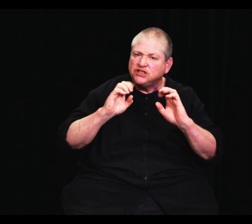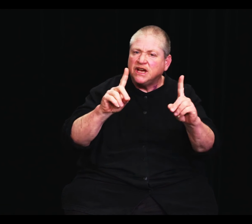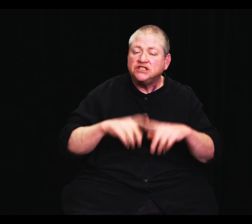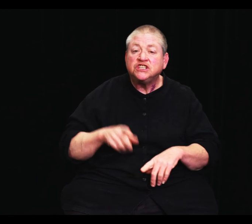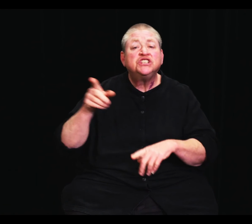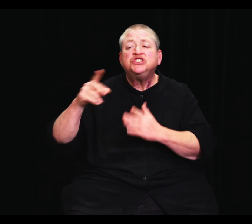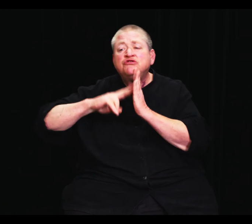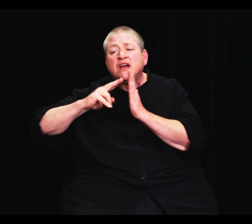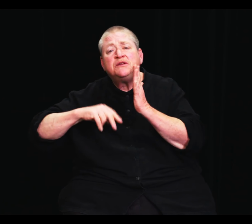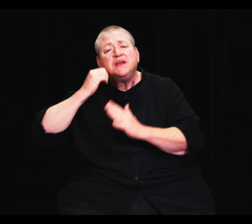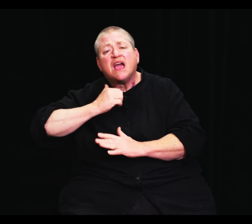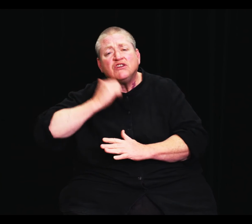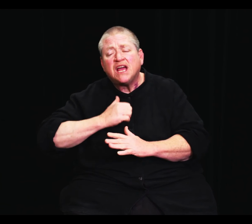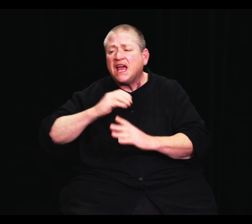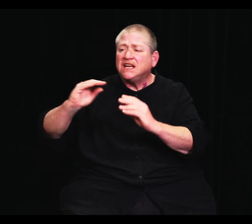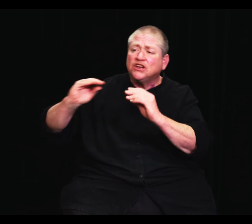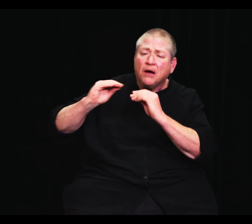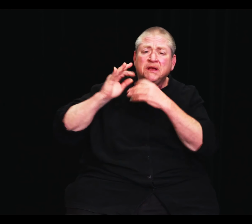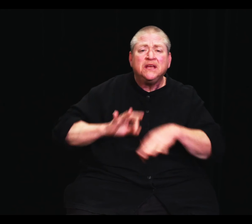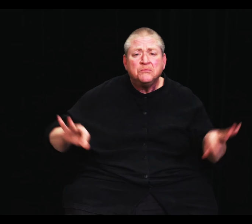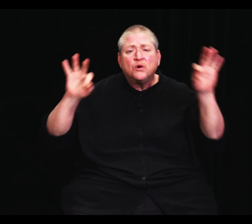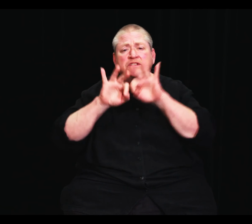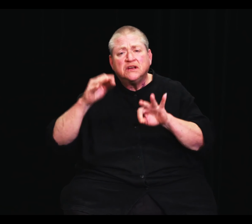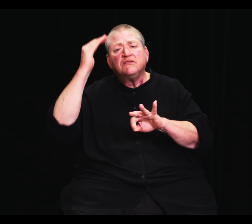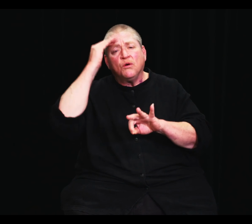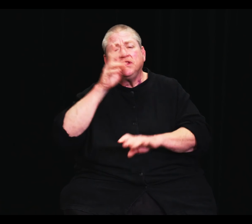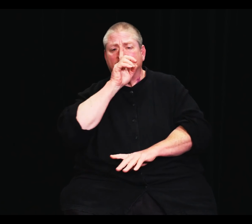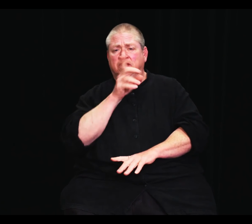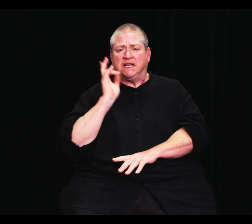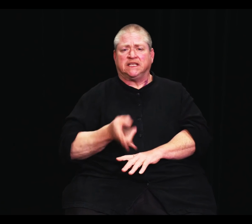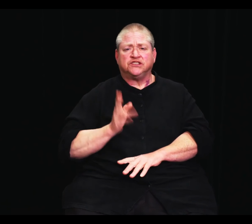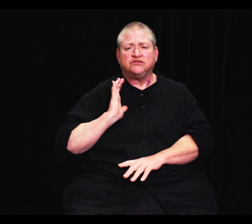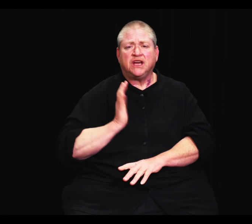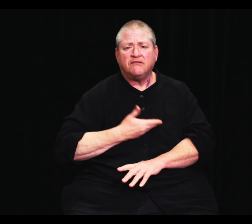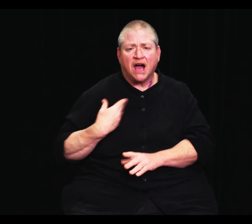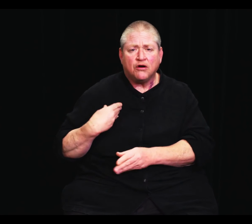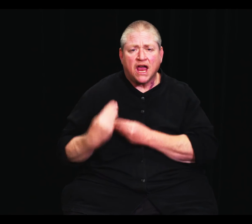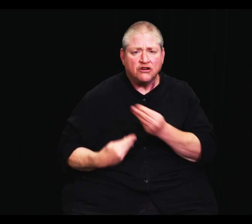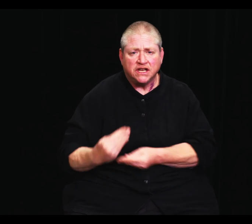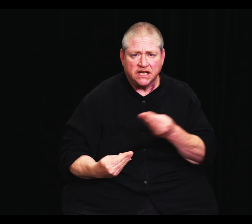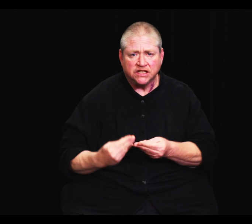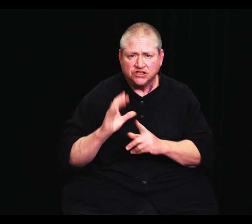My father always told me to never let your schooling get in the way of your education. She read to me every day